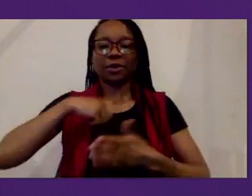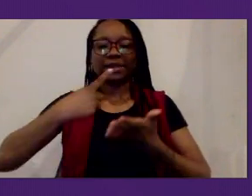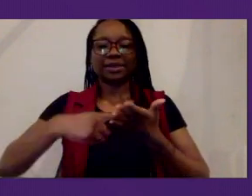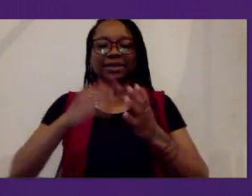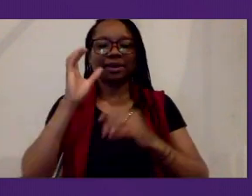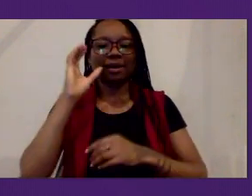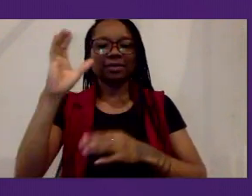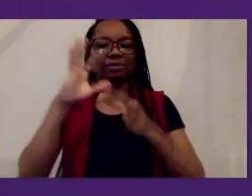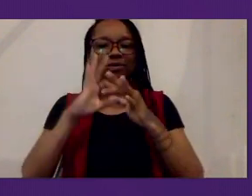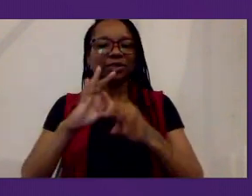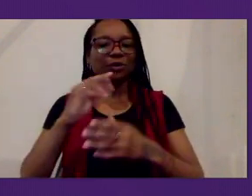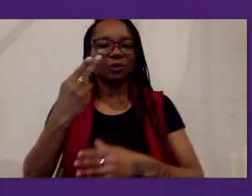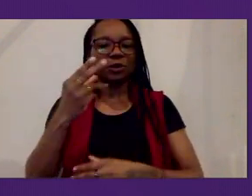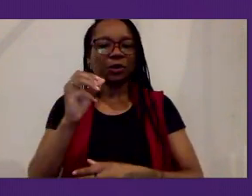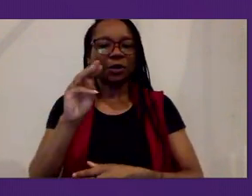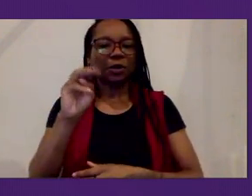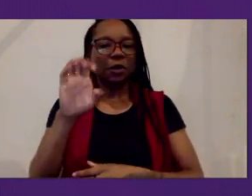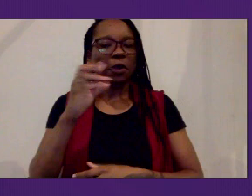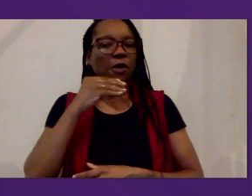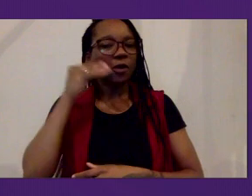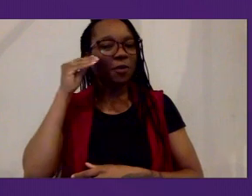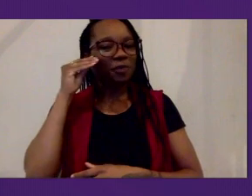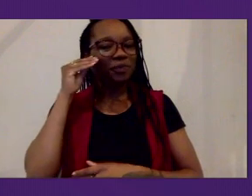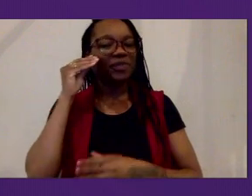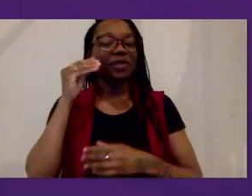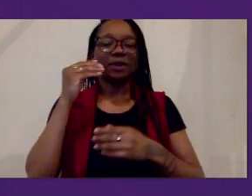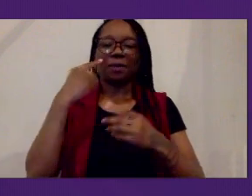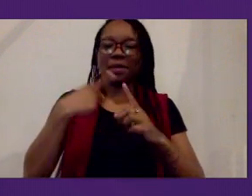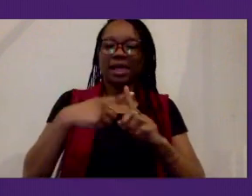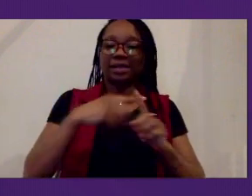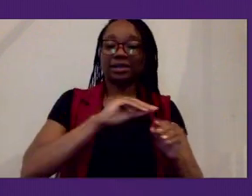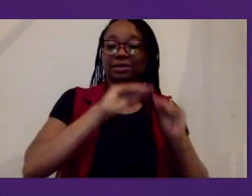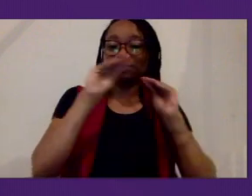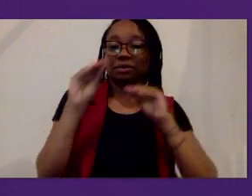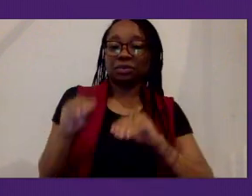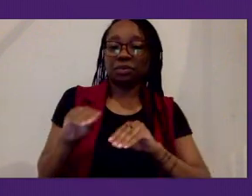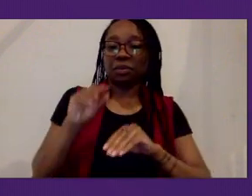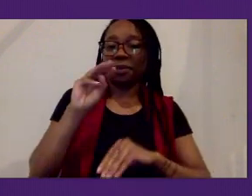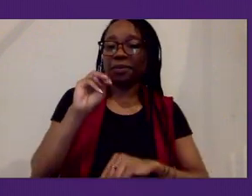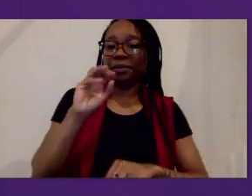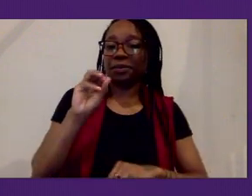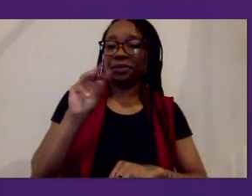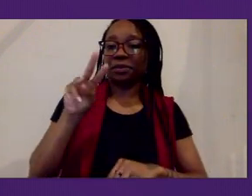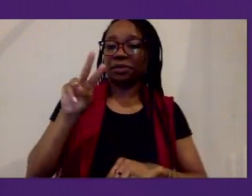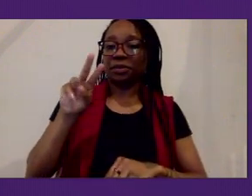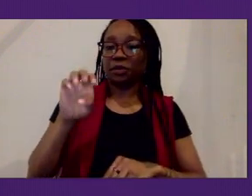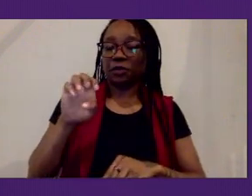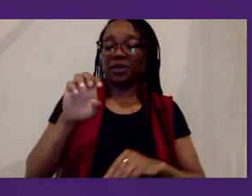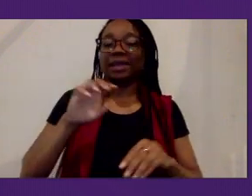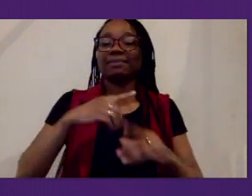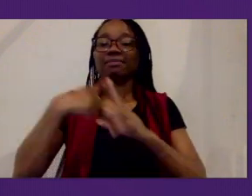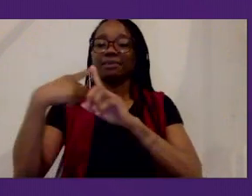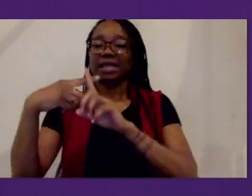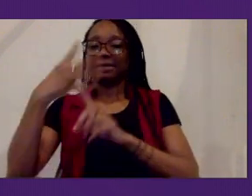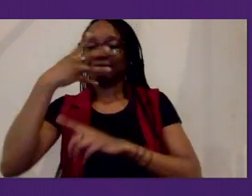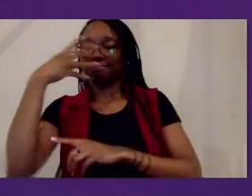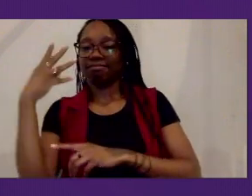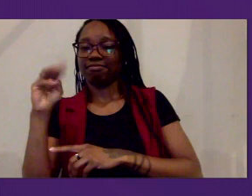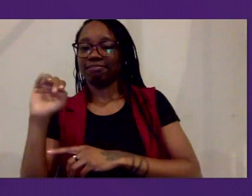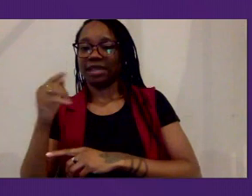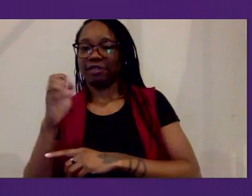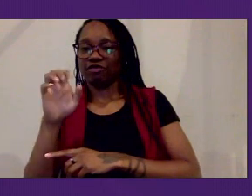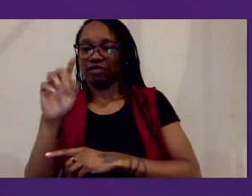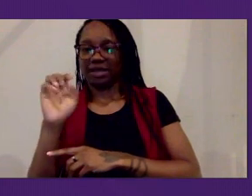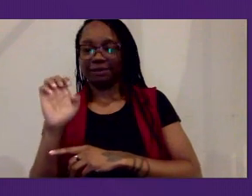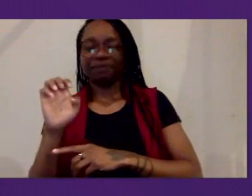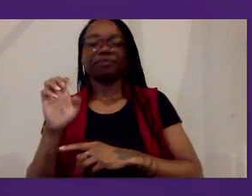migrating for three common tasks. First, for the analysis task, students crafted literary analysis